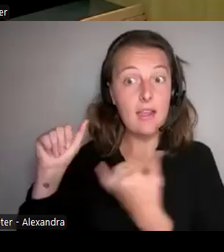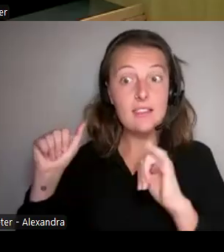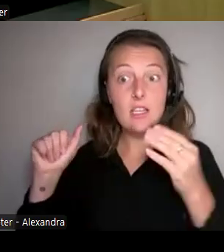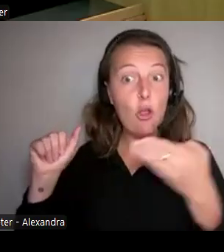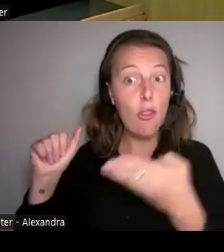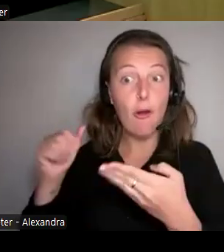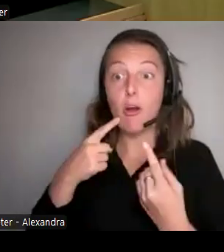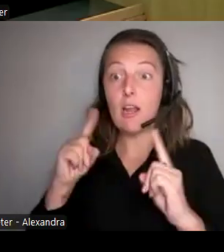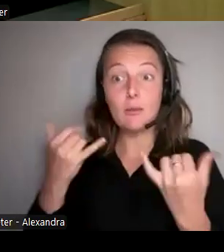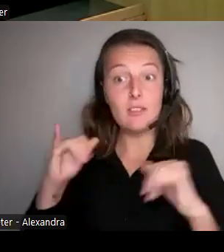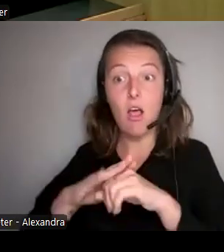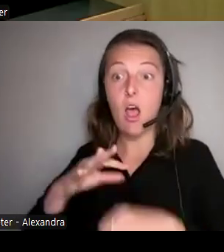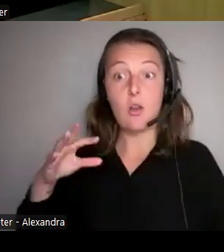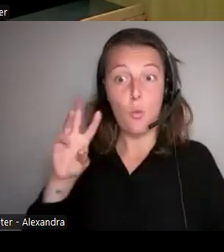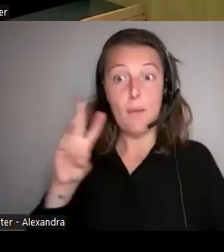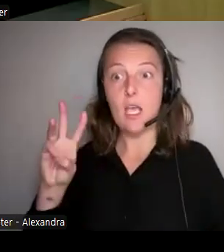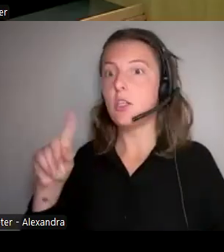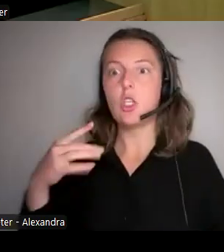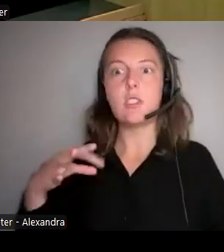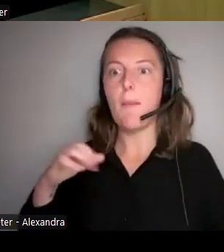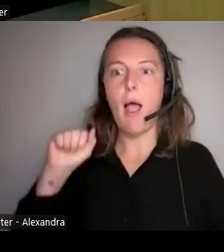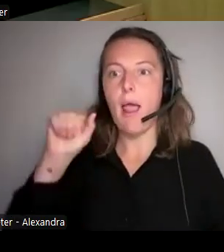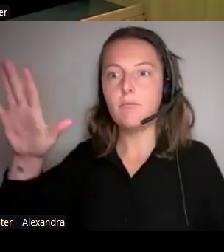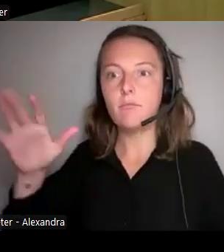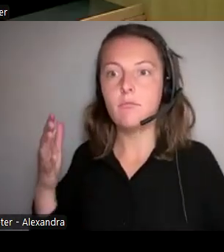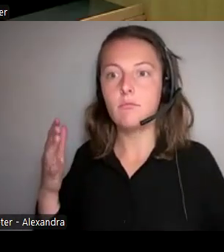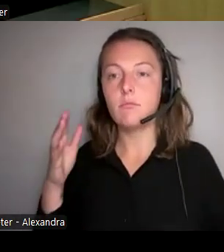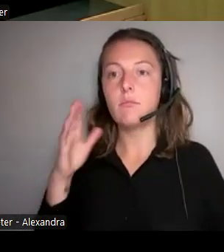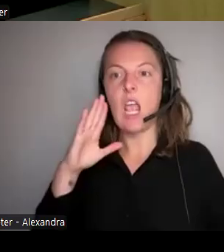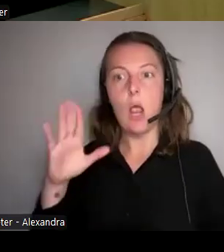announcement's still on the website, just apply, you know, because it'll it'll count when you hit